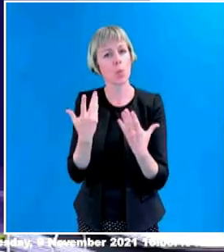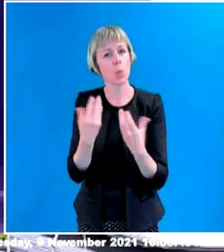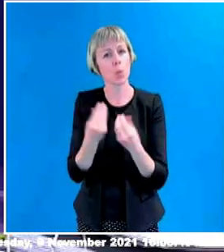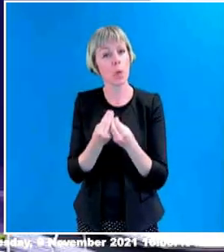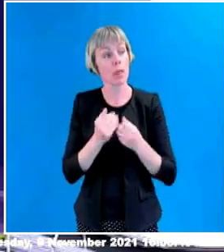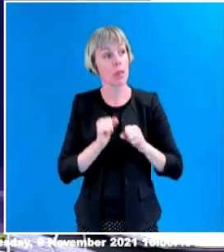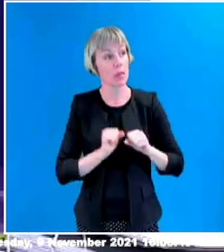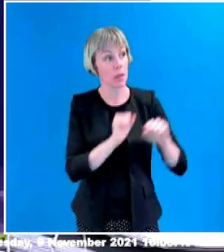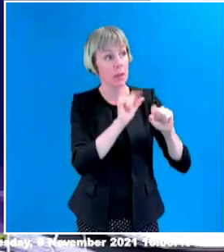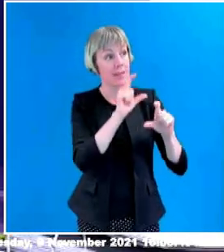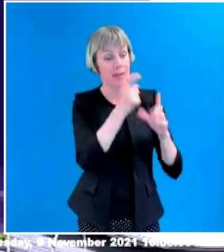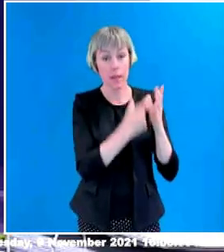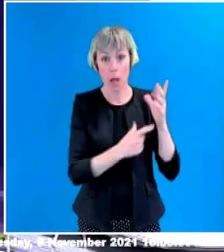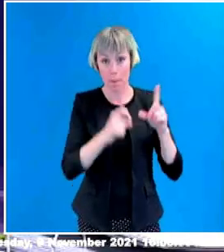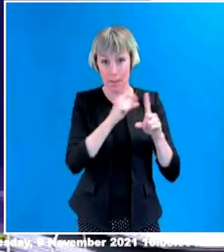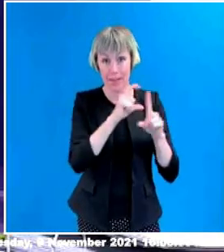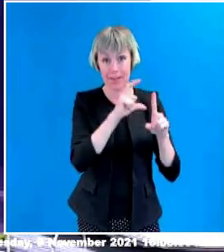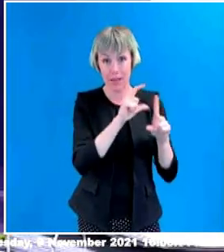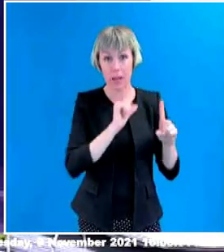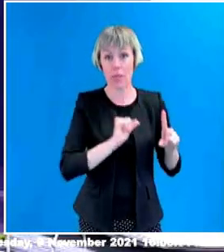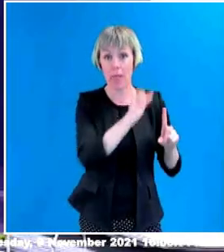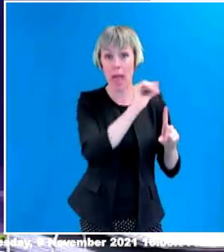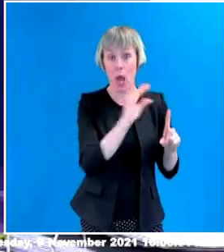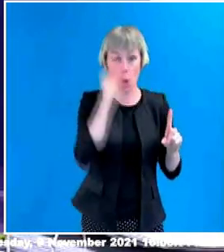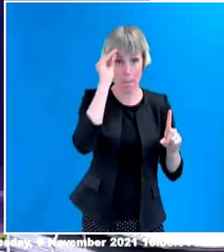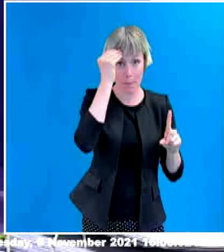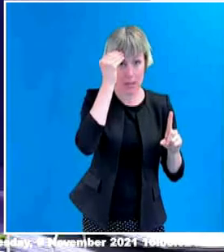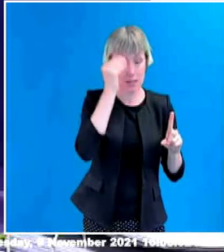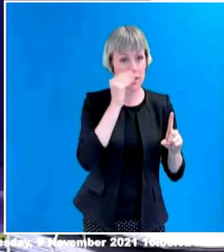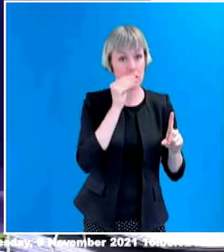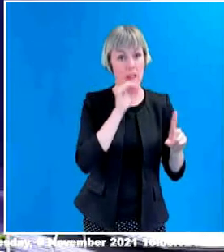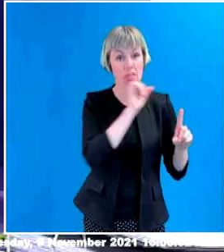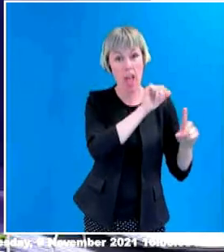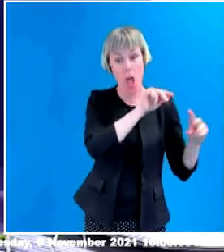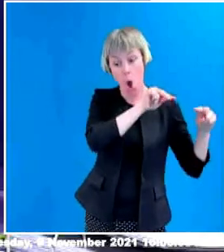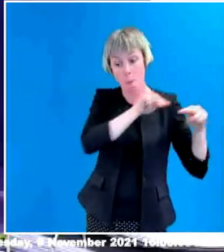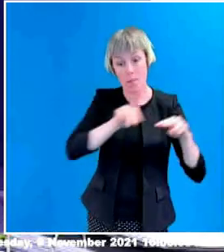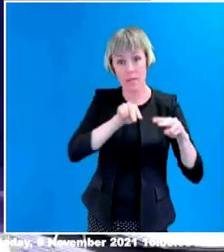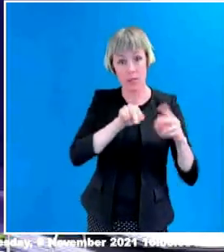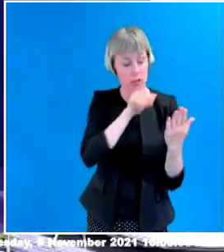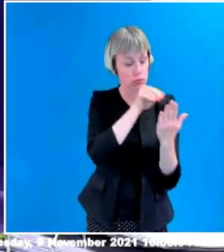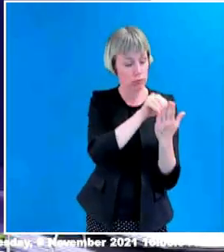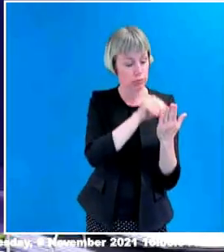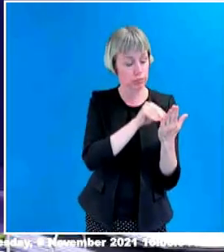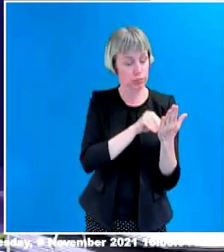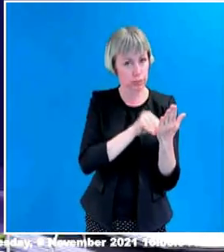the Rights of Persons with Disability, and it has a distribution list of people.